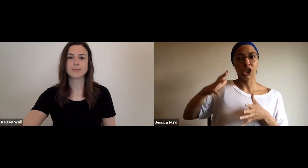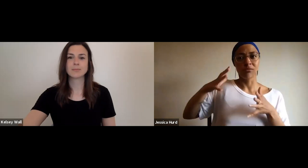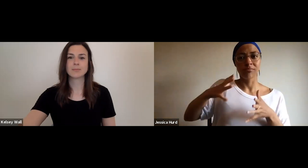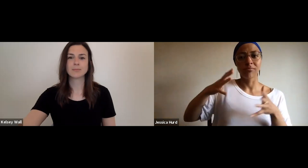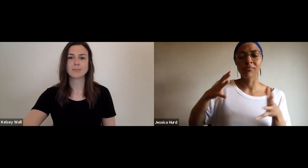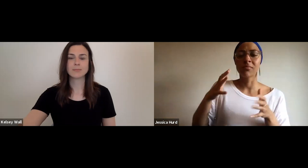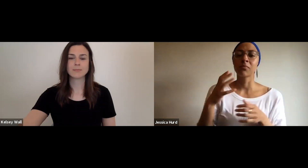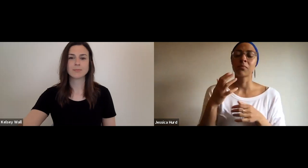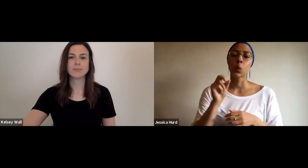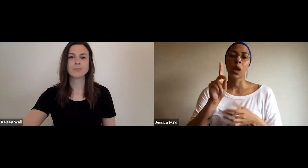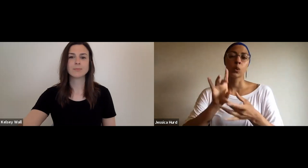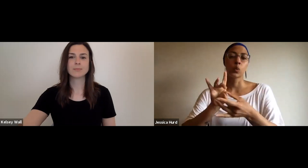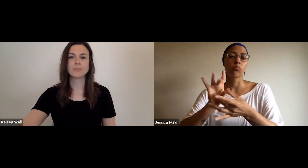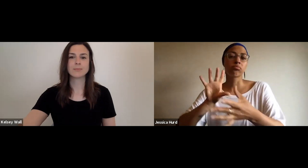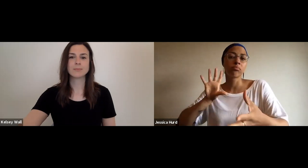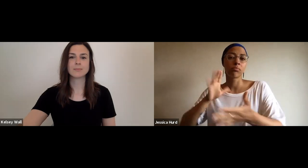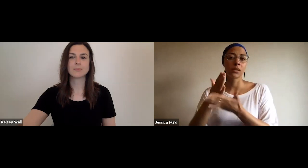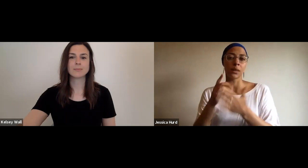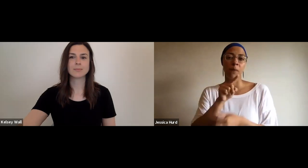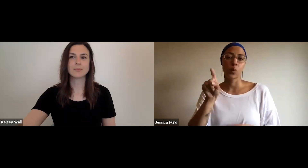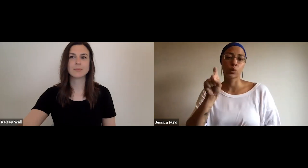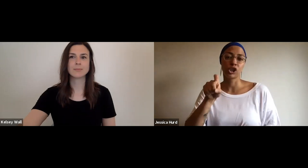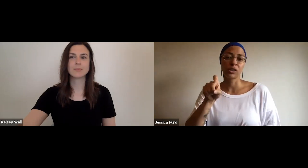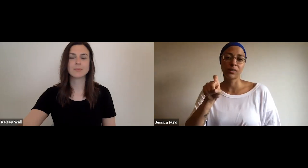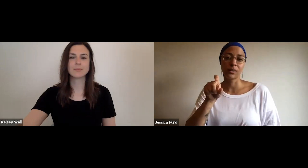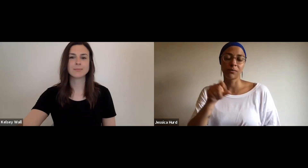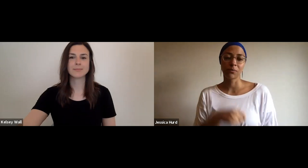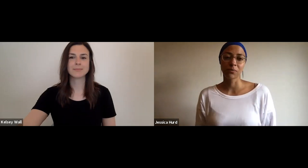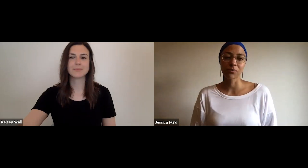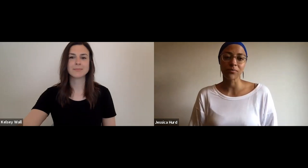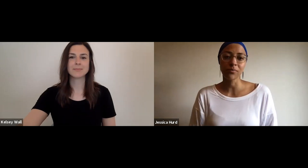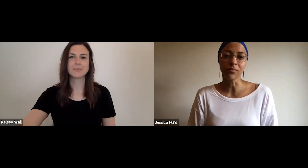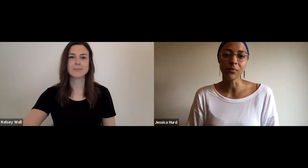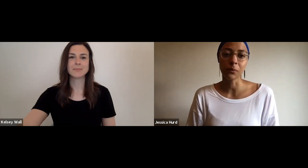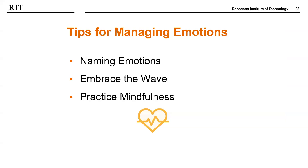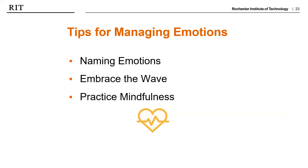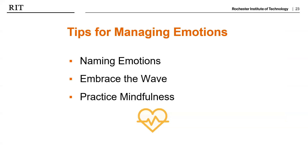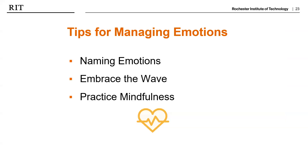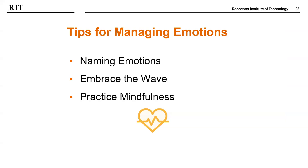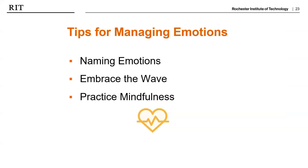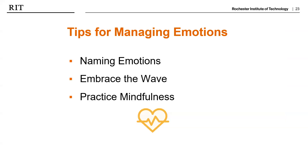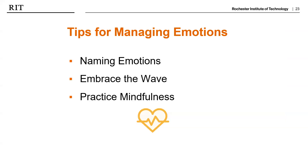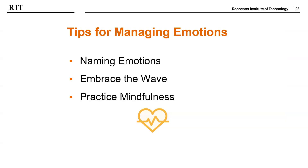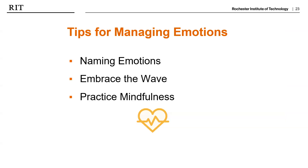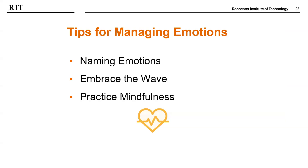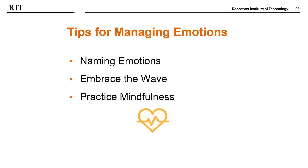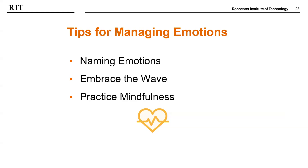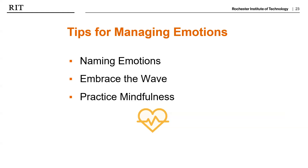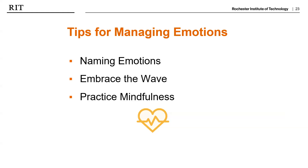Should, should, should, should. Oh. It just makes it more stressful. We need to let go of the shoulds